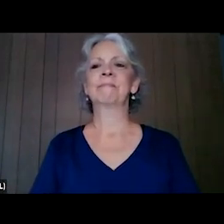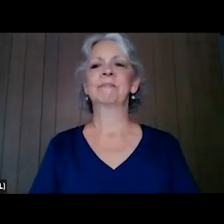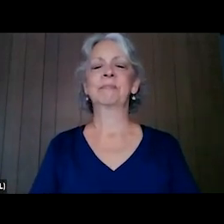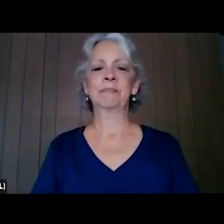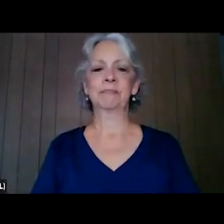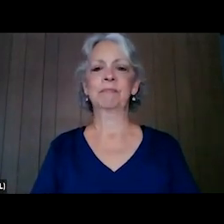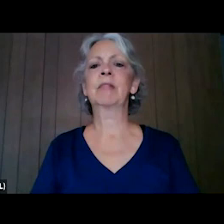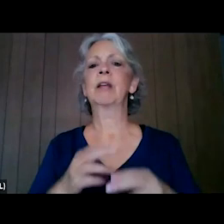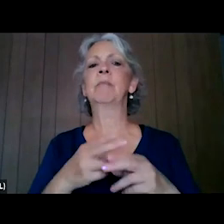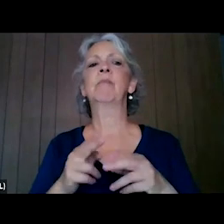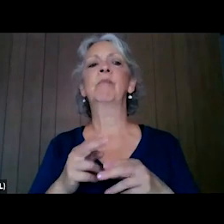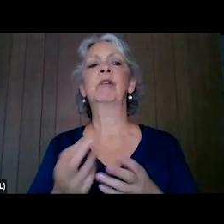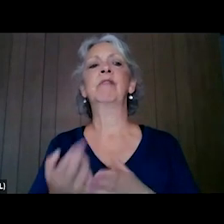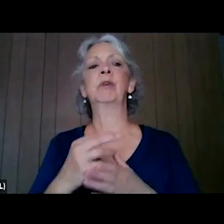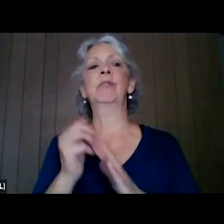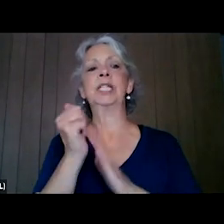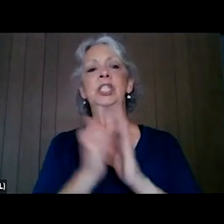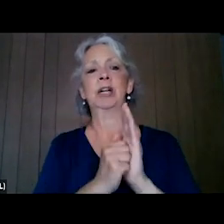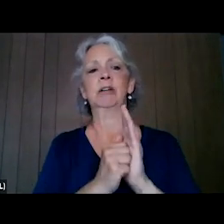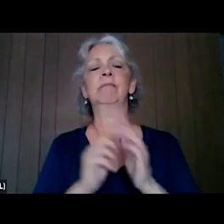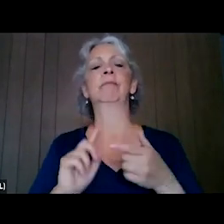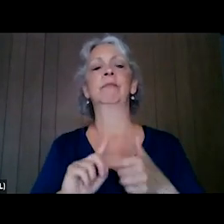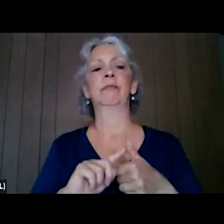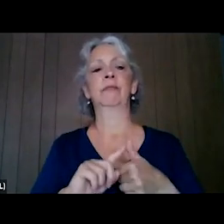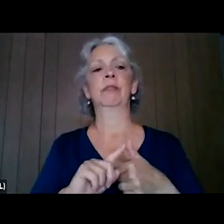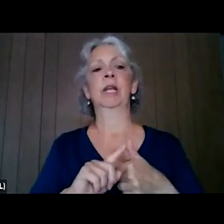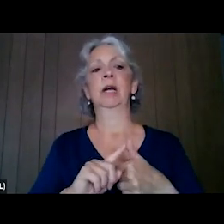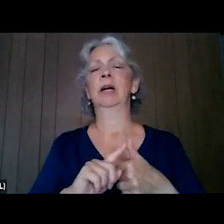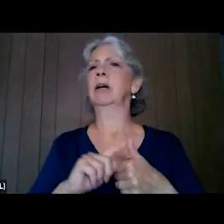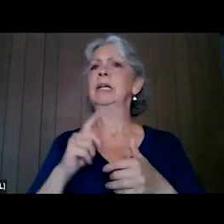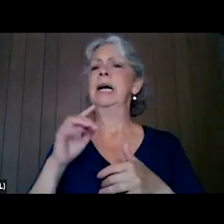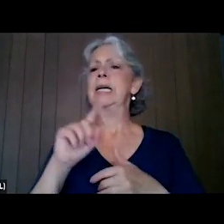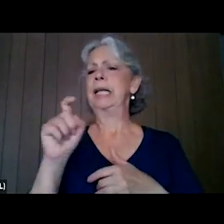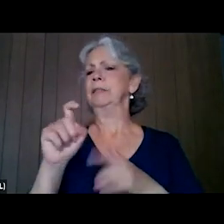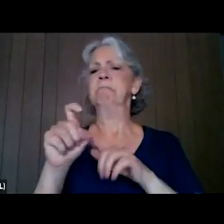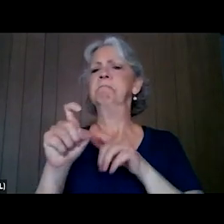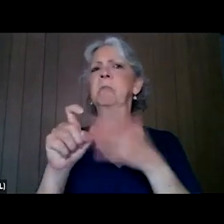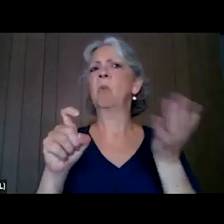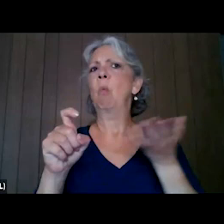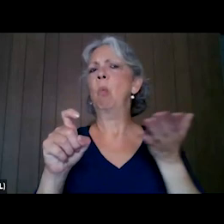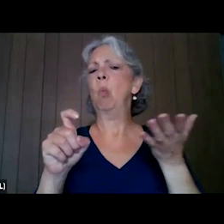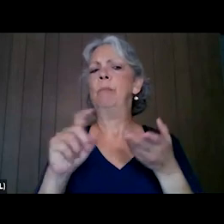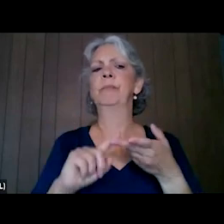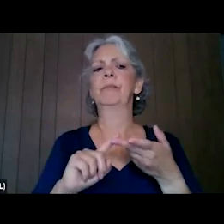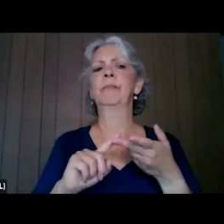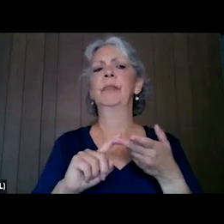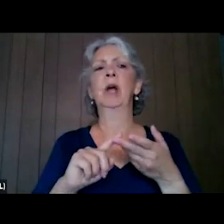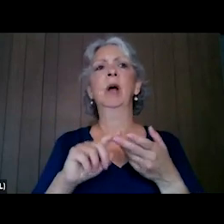A quick review of our agenda. So we're gonna talk a little bit about what xylazine is, talk about how to respond to opioid overdoses